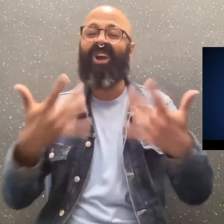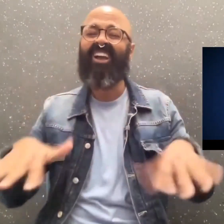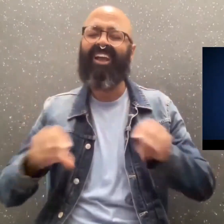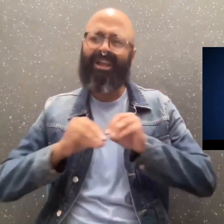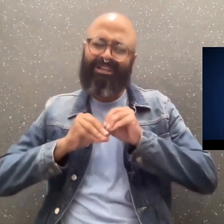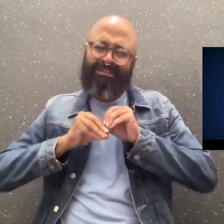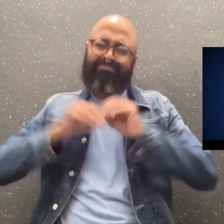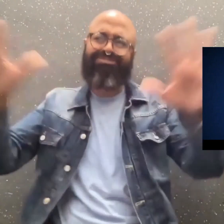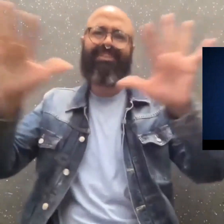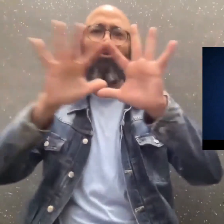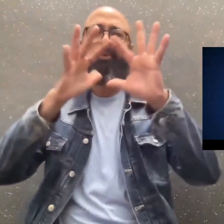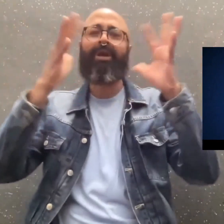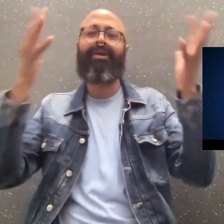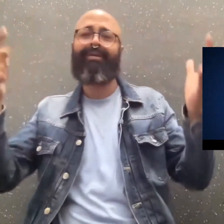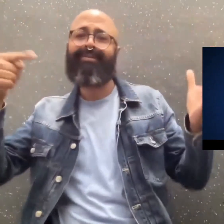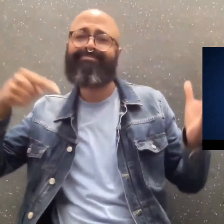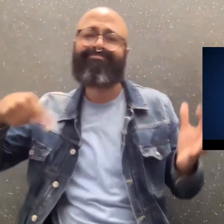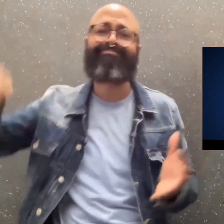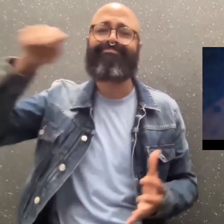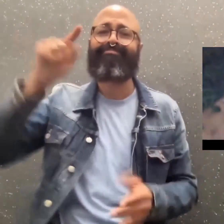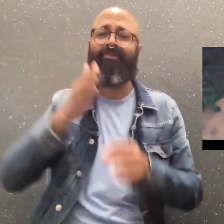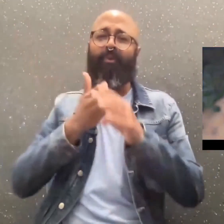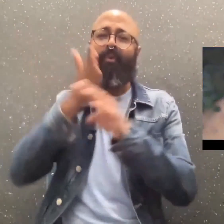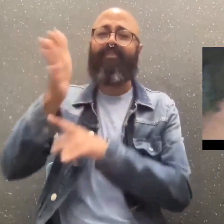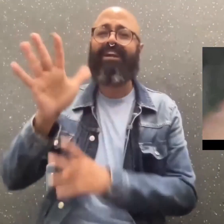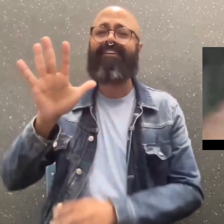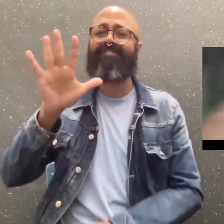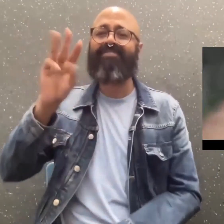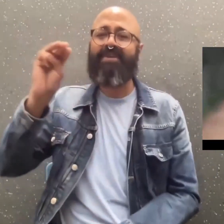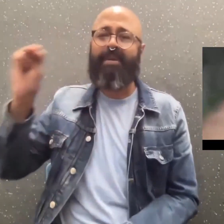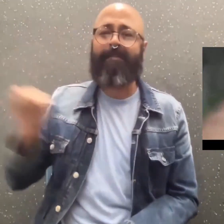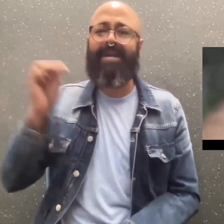has gone viral with over 5 million views.